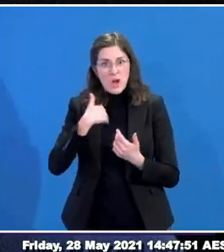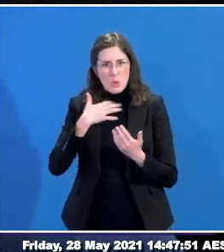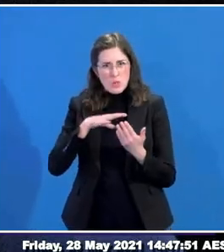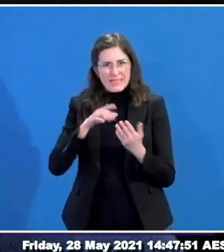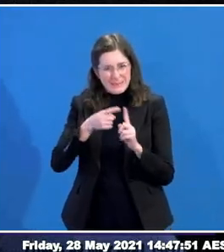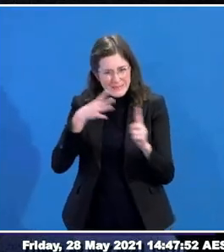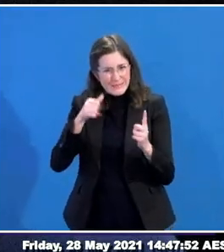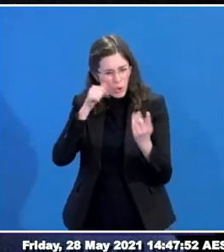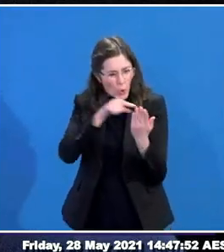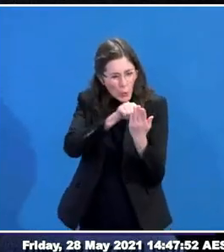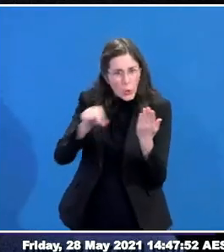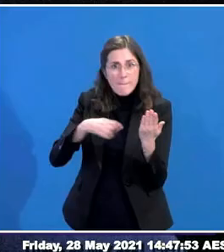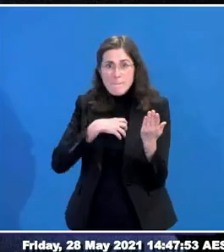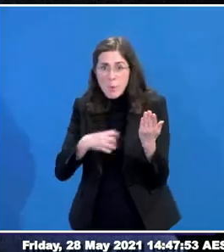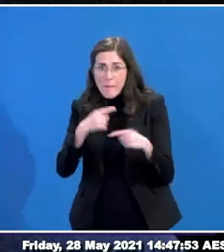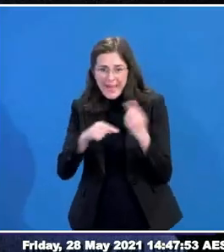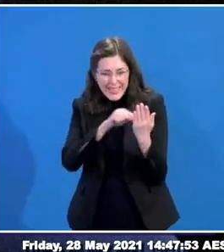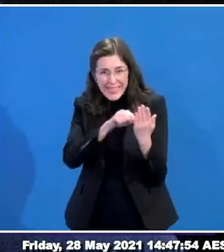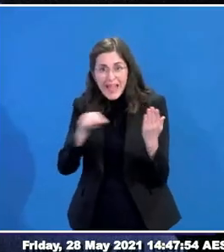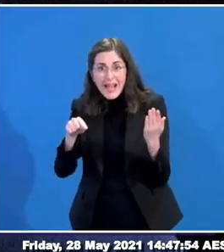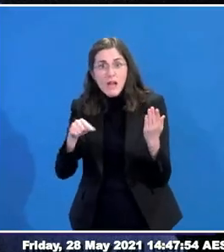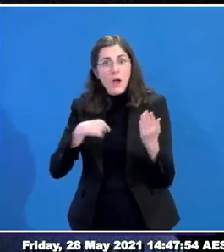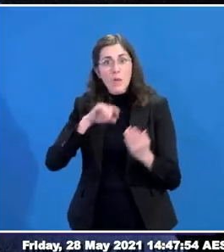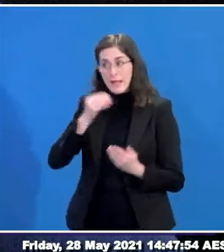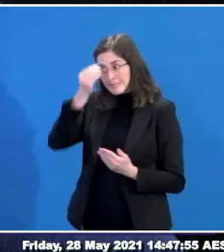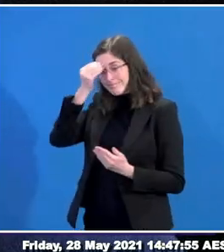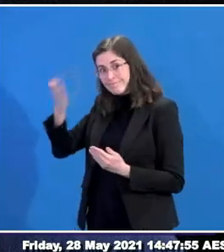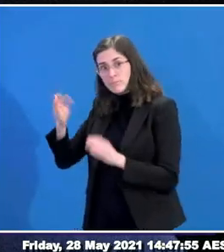examined, we would indicate what they were and we might indicate the